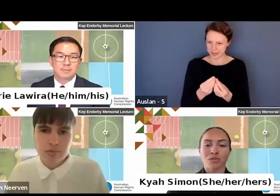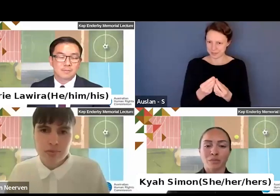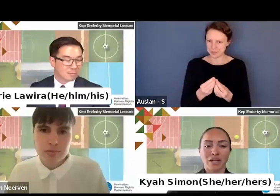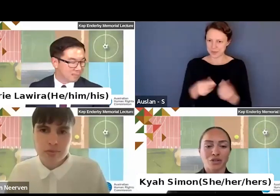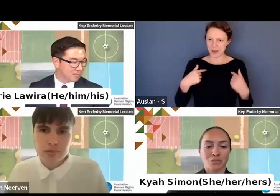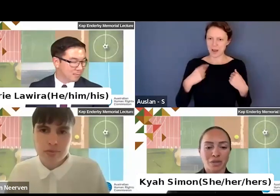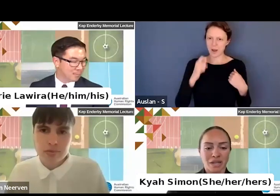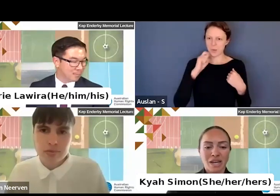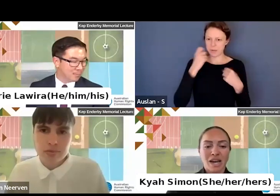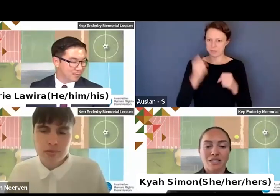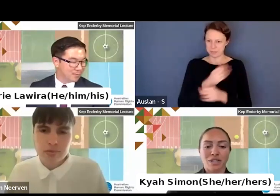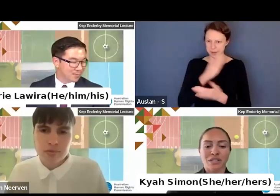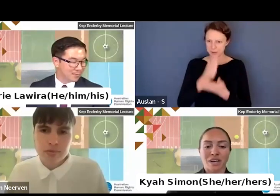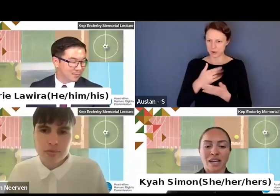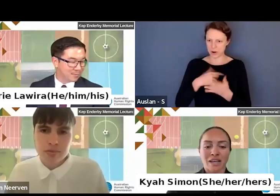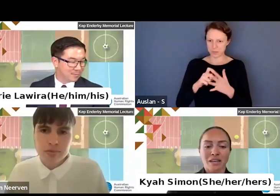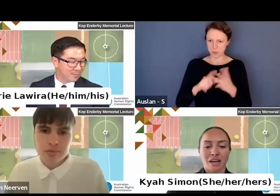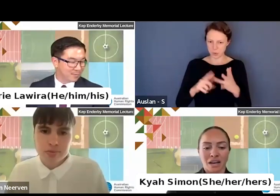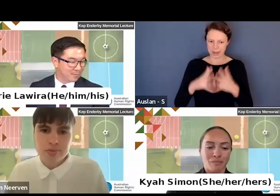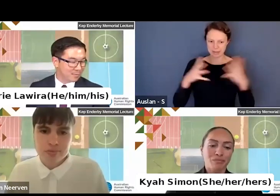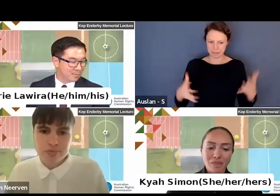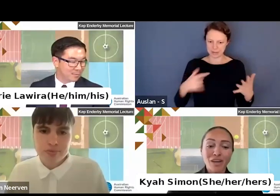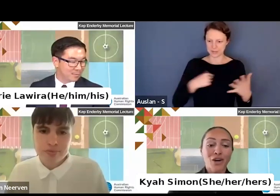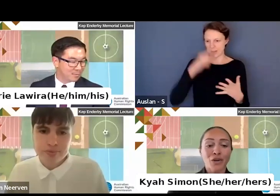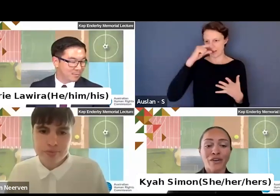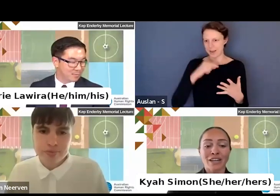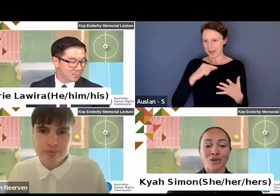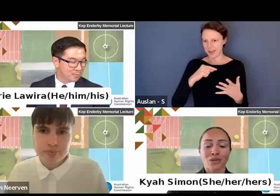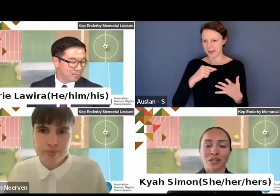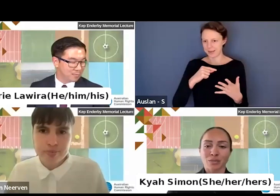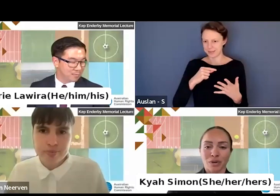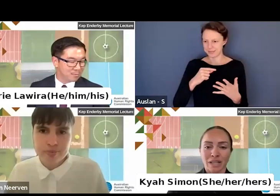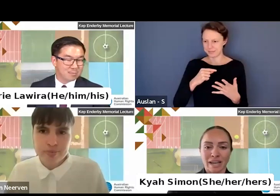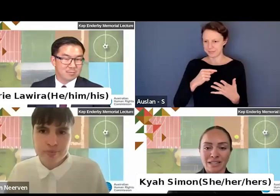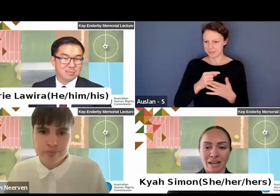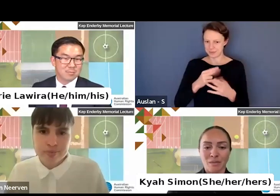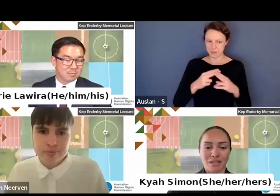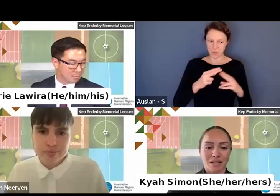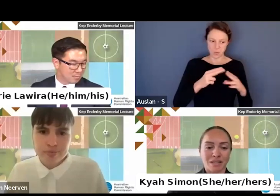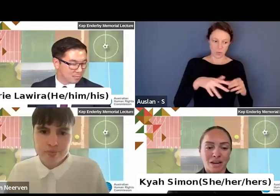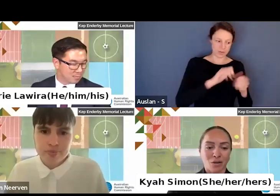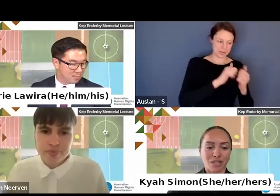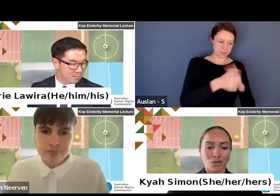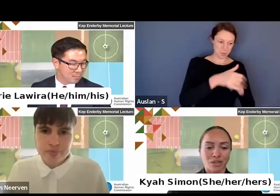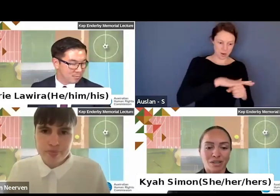to make sure, I'm doing as much as I can, you know, on the ground and also in the sporting landscape as a as a current Matilda.